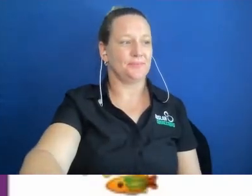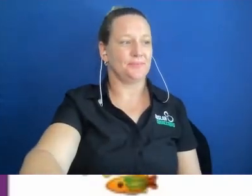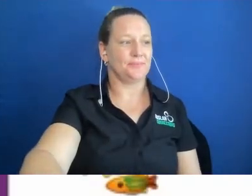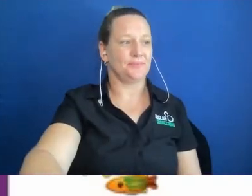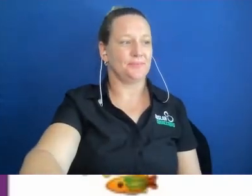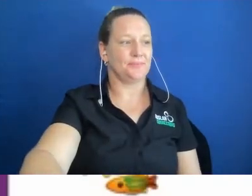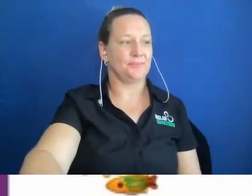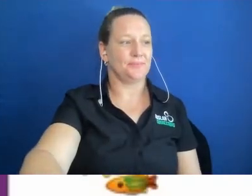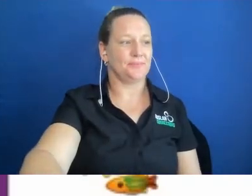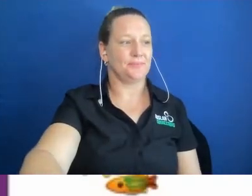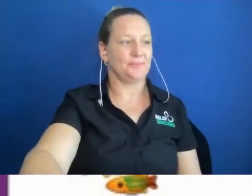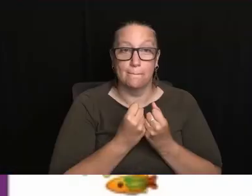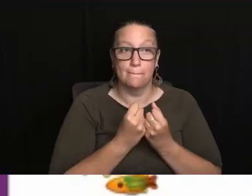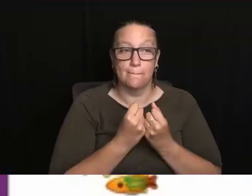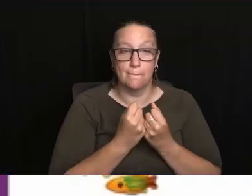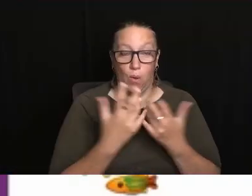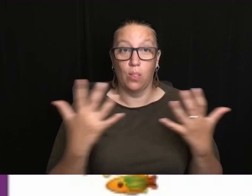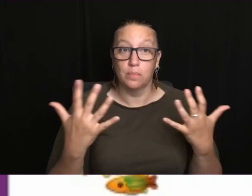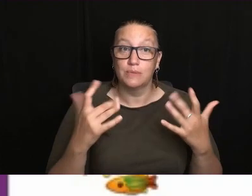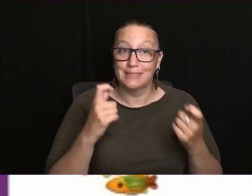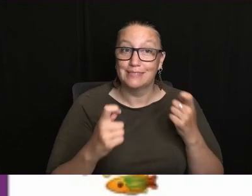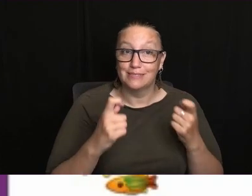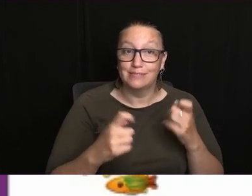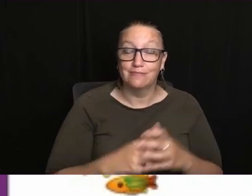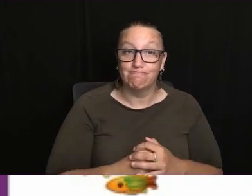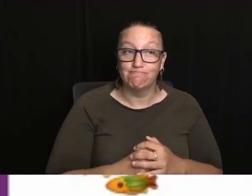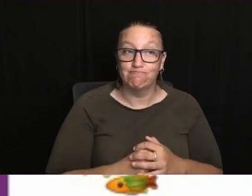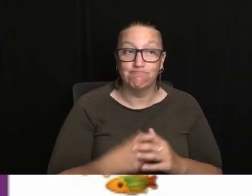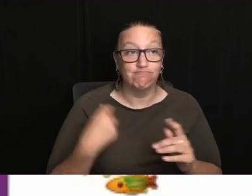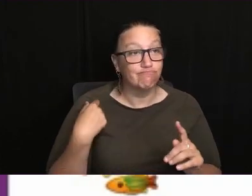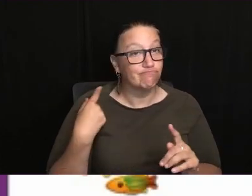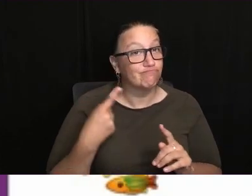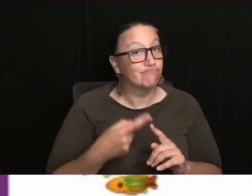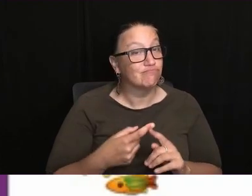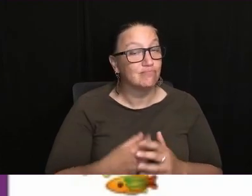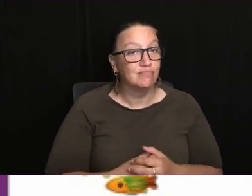people have already spoken that they've done and the genetics test came back with nothing,